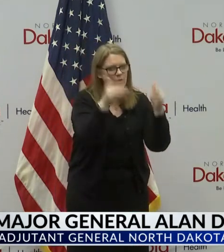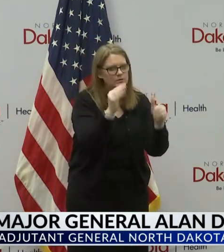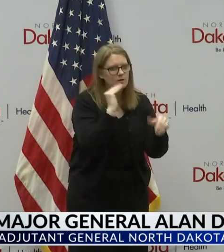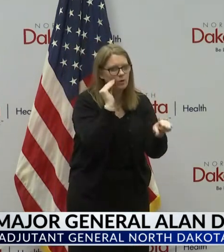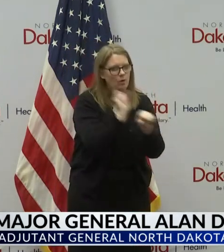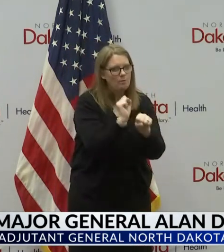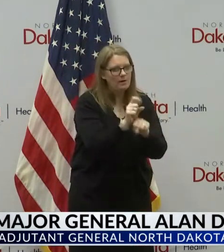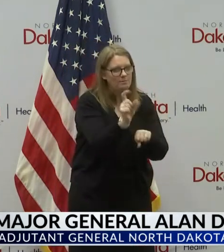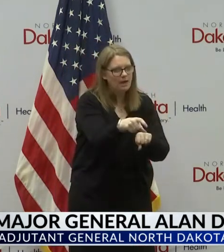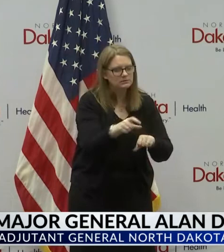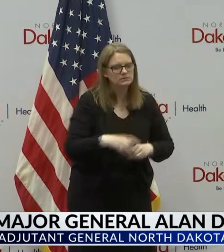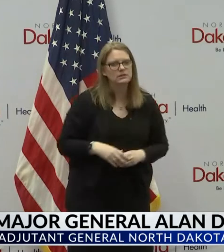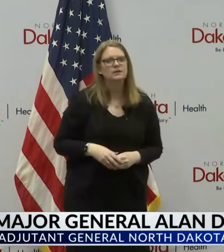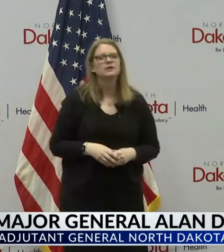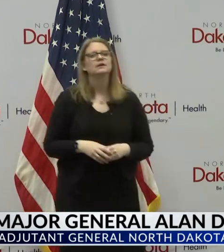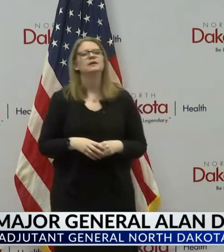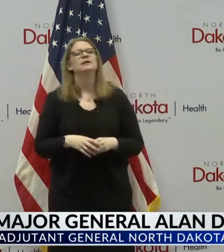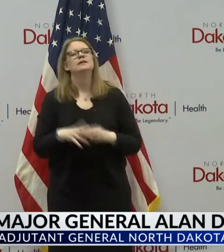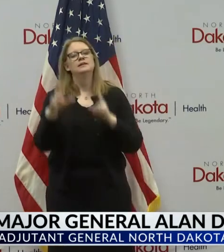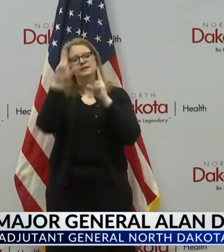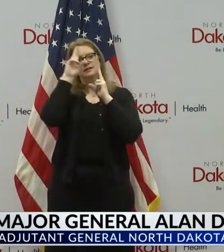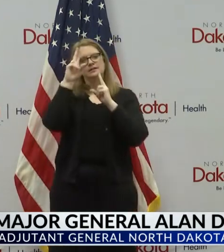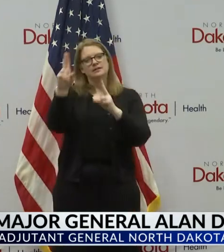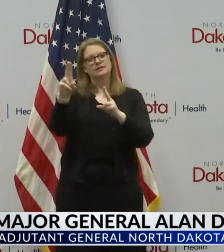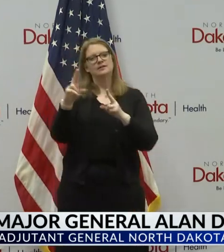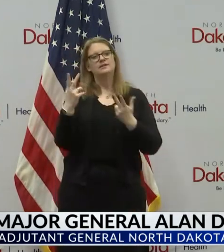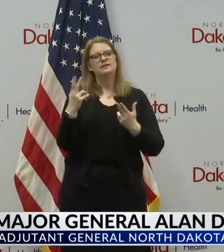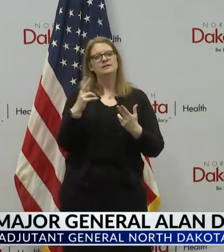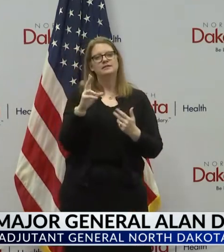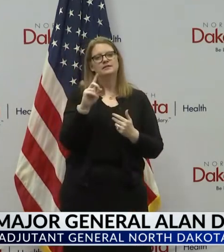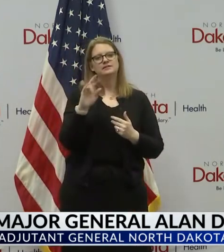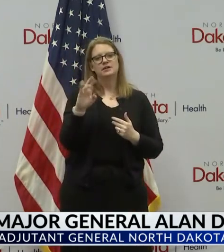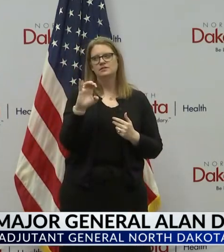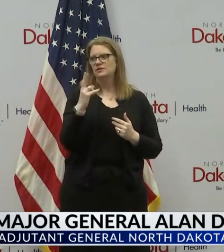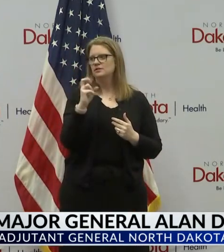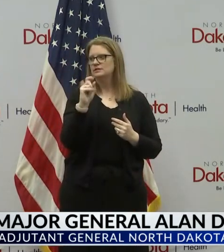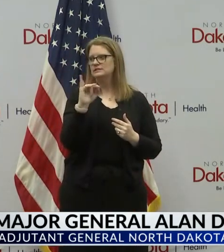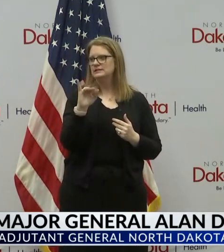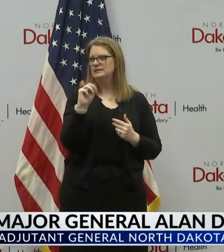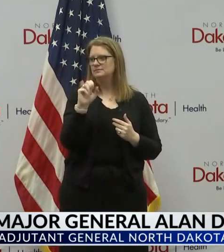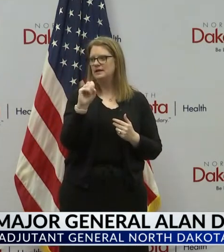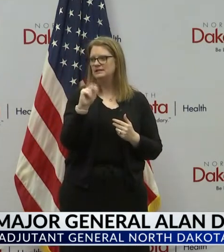SO IF YOU'RE WATCHING WILL, GET YOUR HOMEWORK DONE.